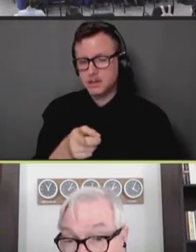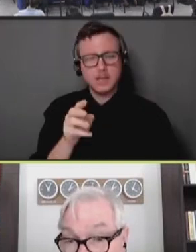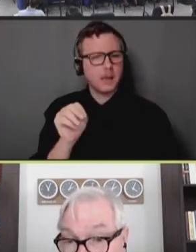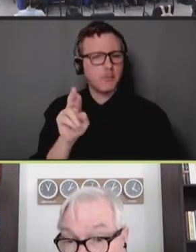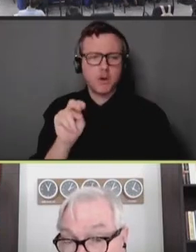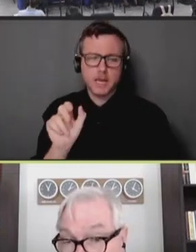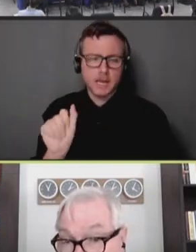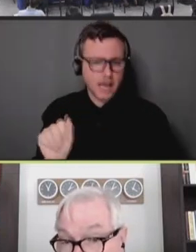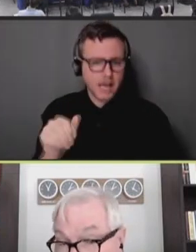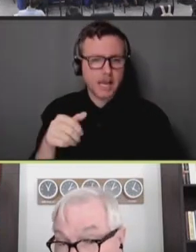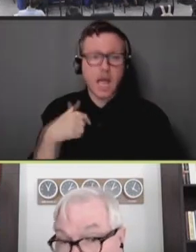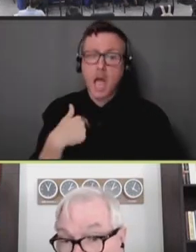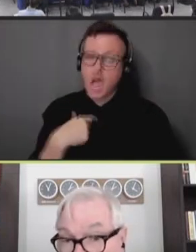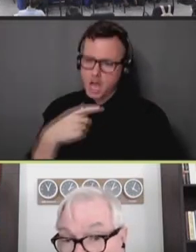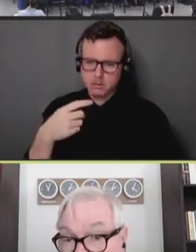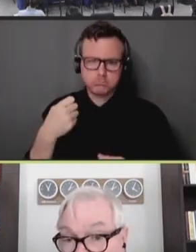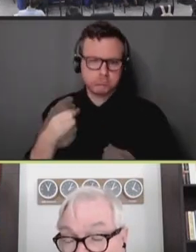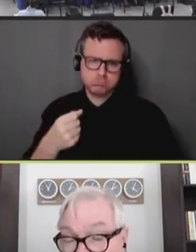And I very strongly agree with him on that.